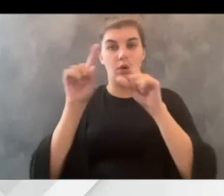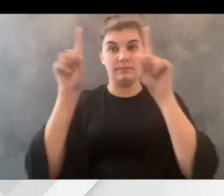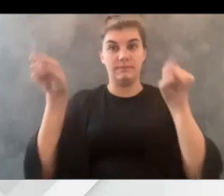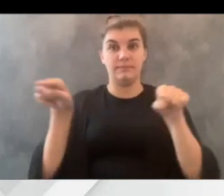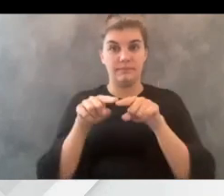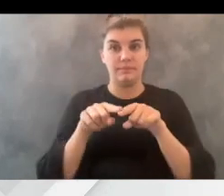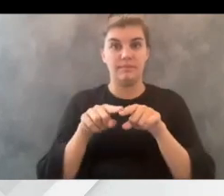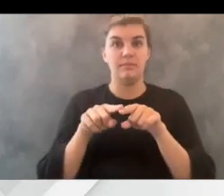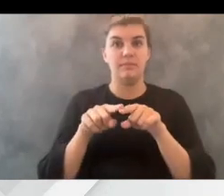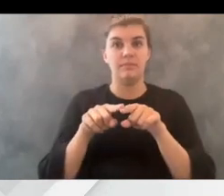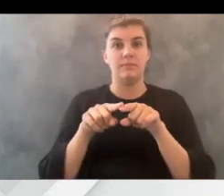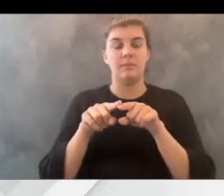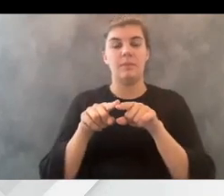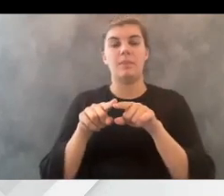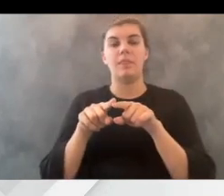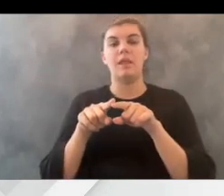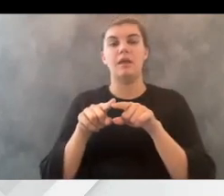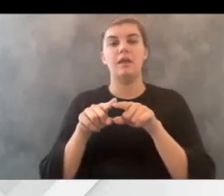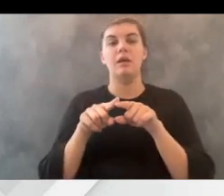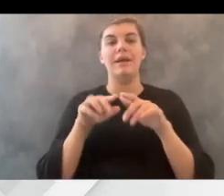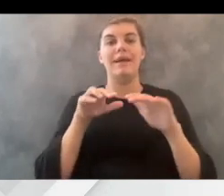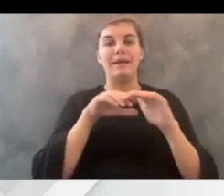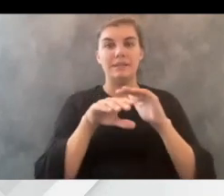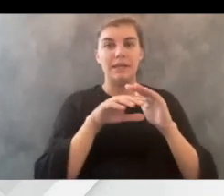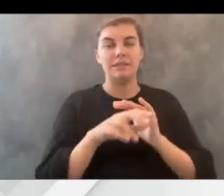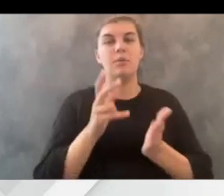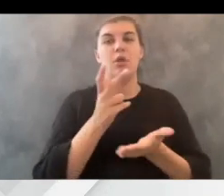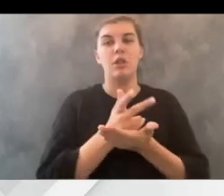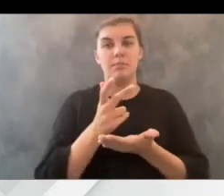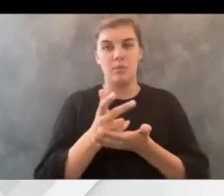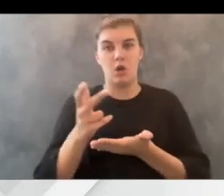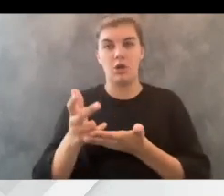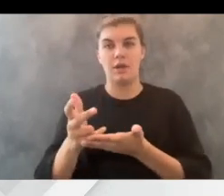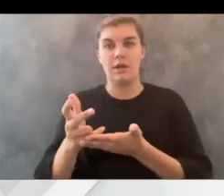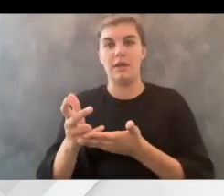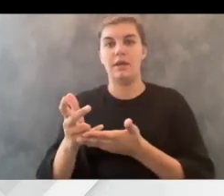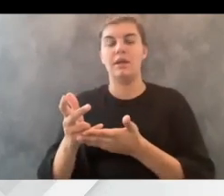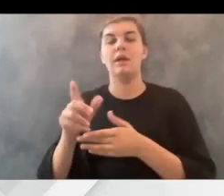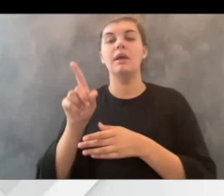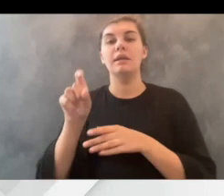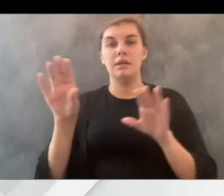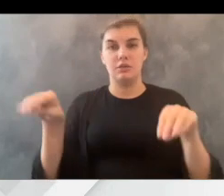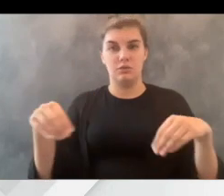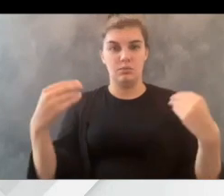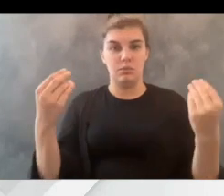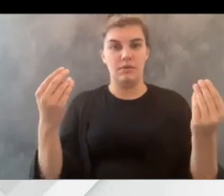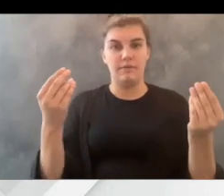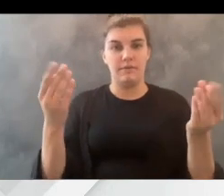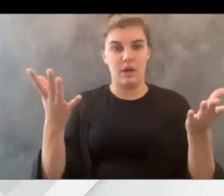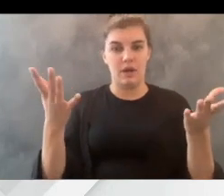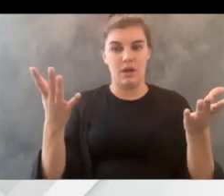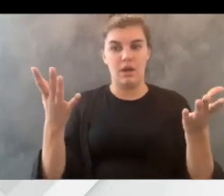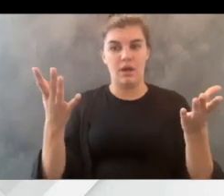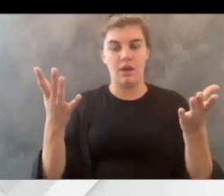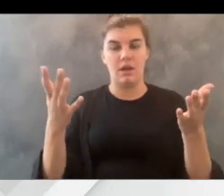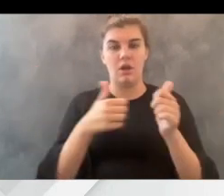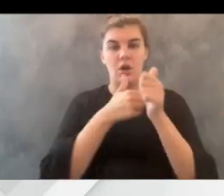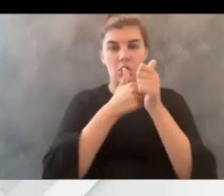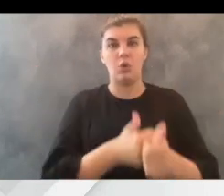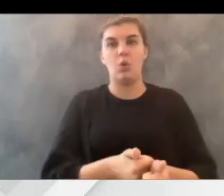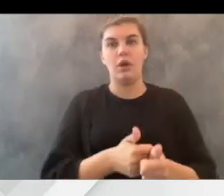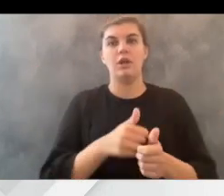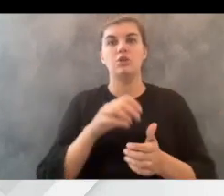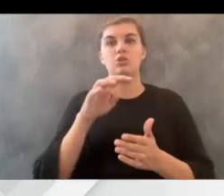pavement markings, accessible parking spaces must be provided according to table R211.